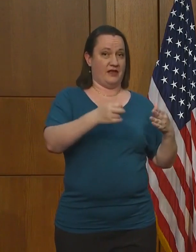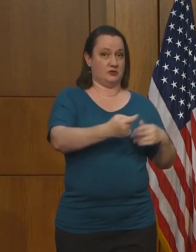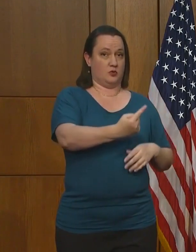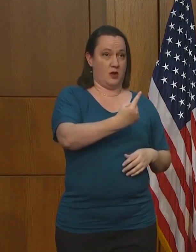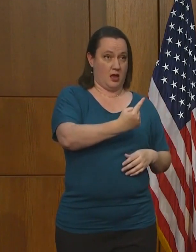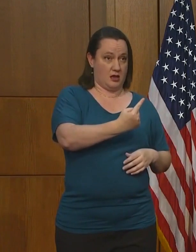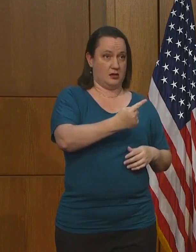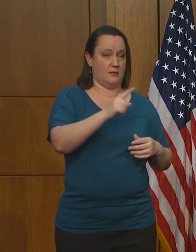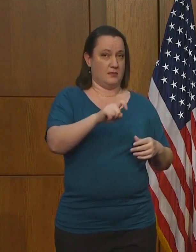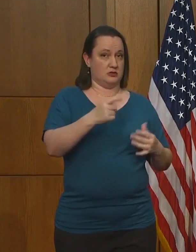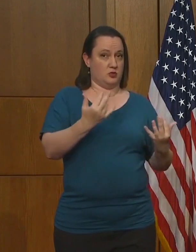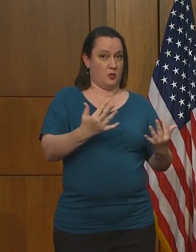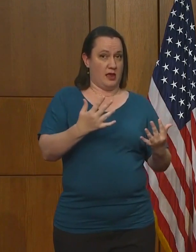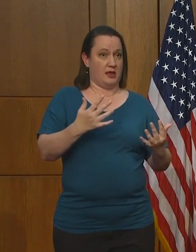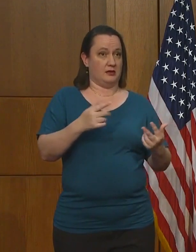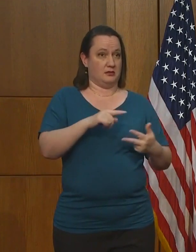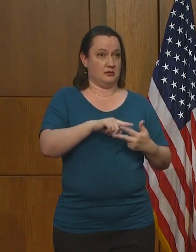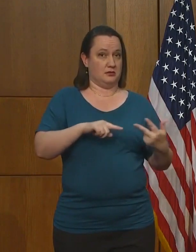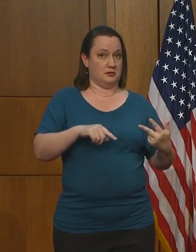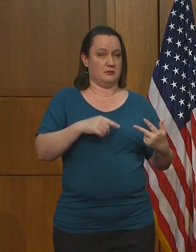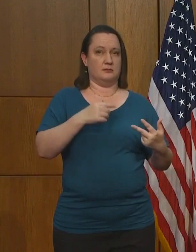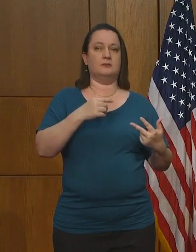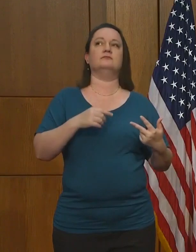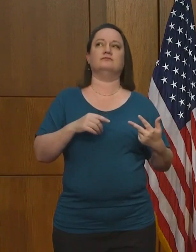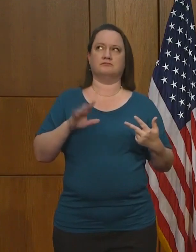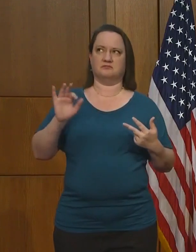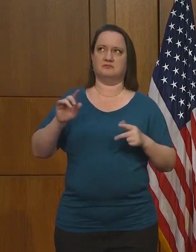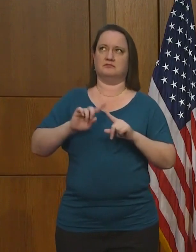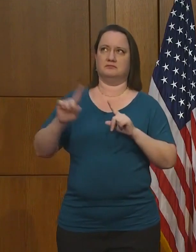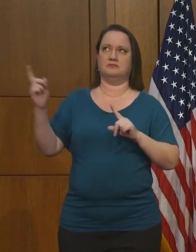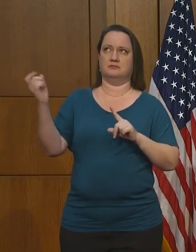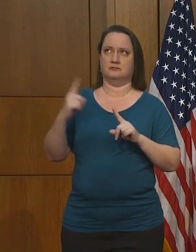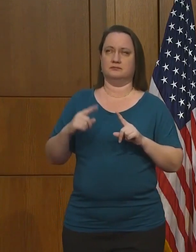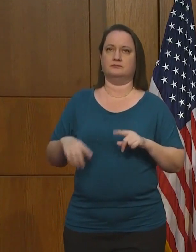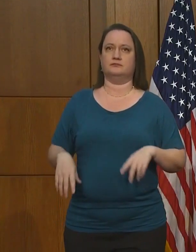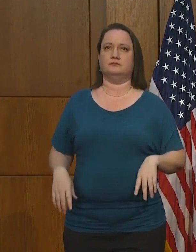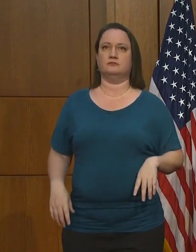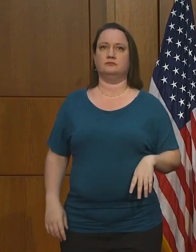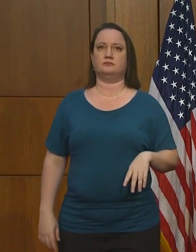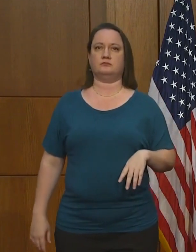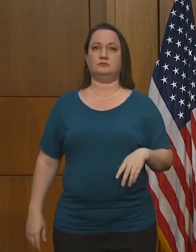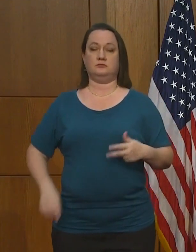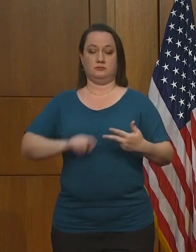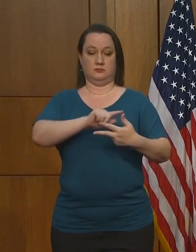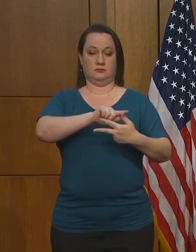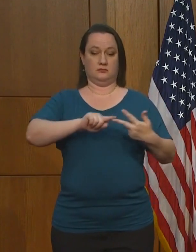VIRGINIA RICHMOND AND ALGONAC ANI ENTERING DEBATE ONE. OKAY